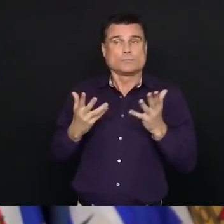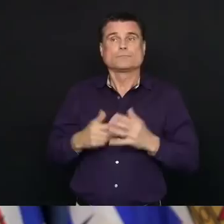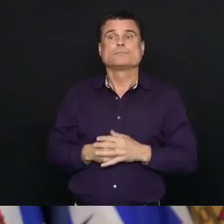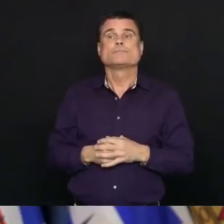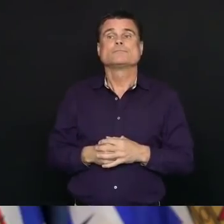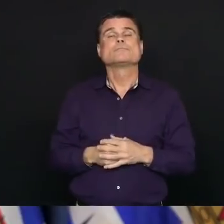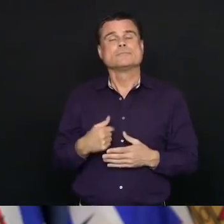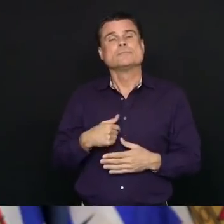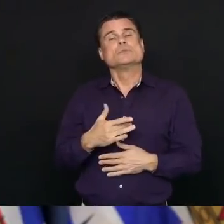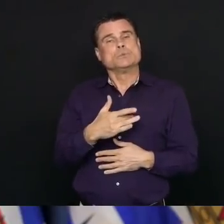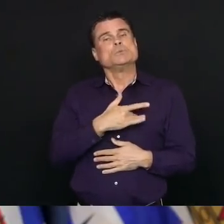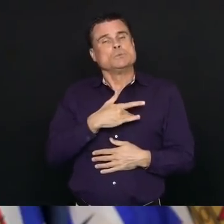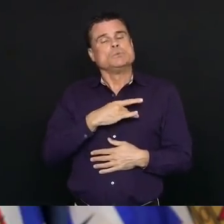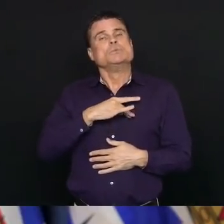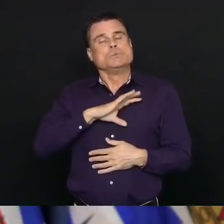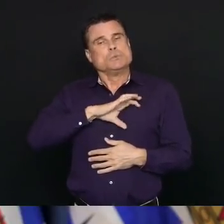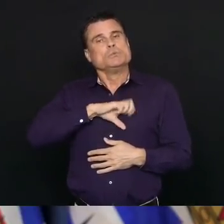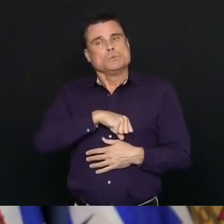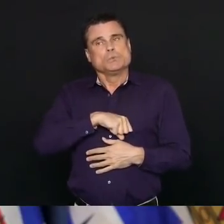people have passed away from COVID-19.